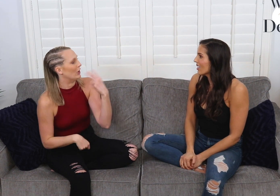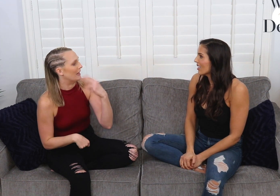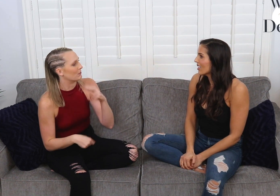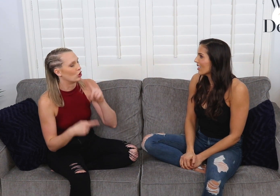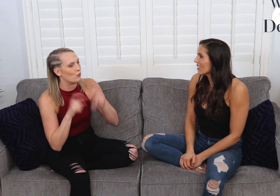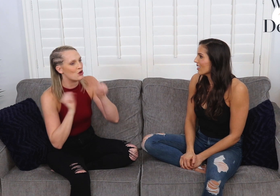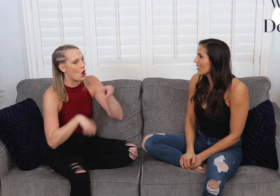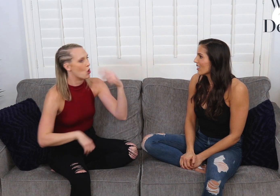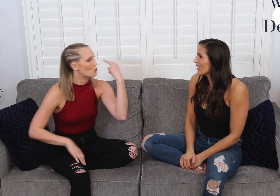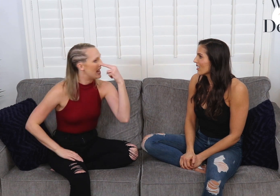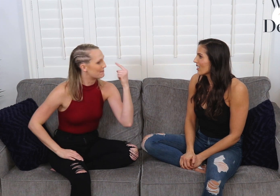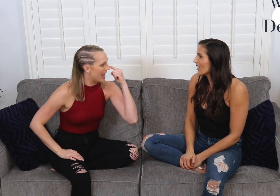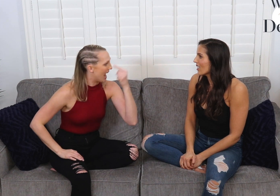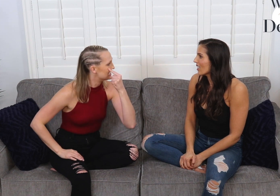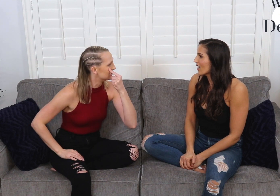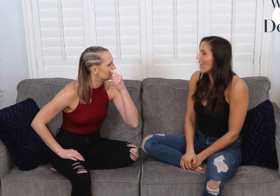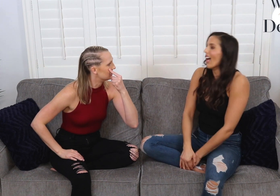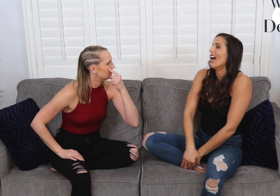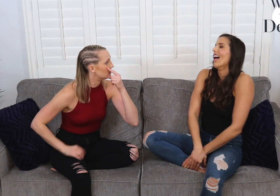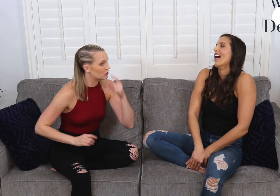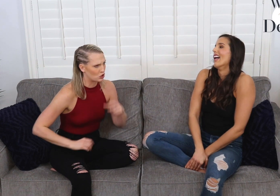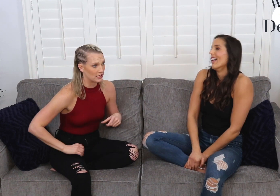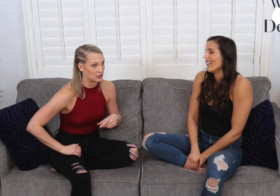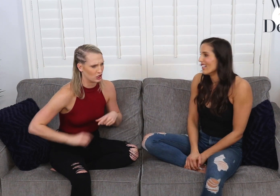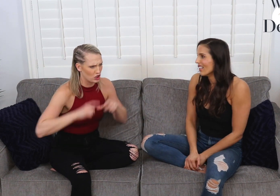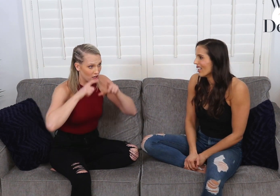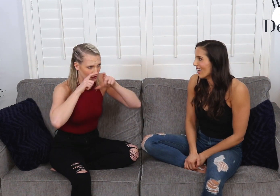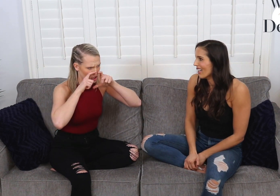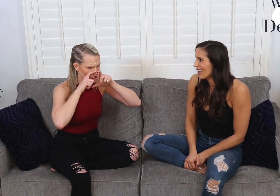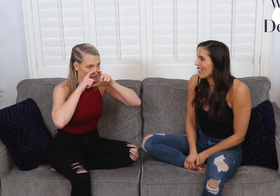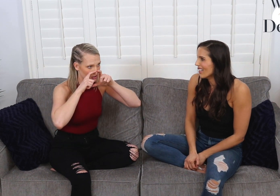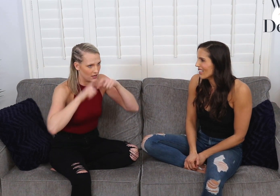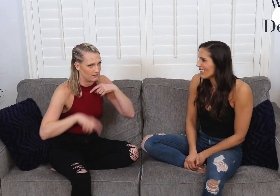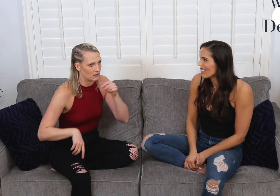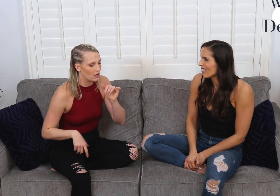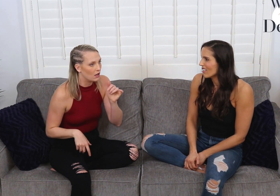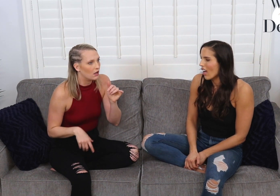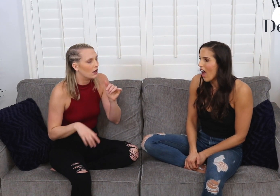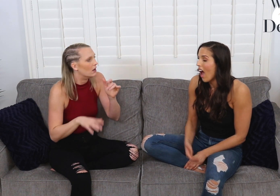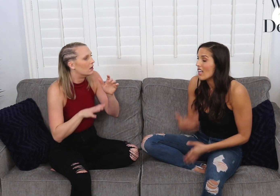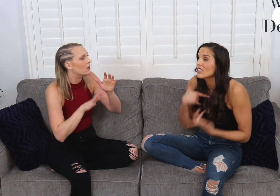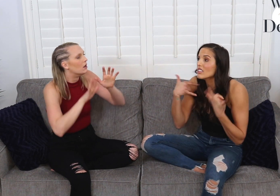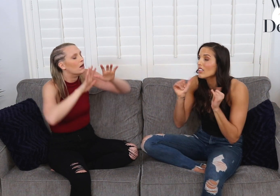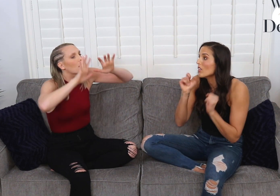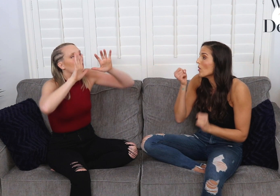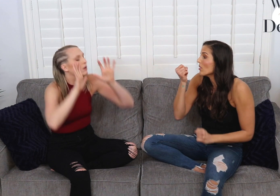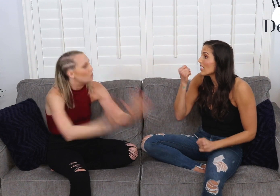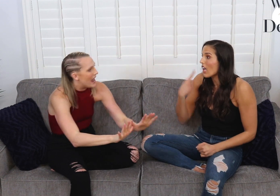"Can you read my lips?" to "Hey, can you read my eyes?" All I can see are your eyebrows going up and down with the mask and I'm like, hold on.